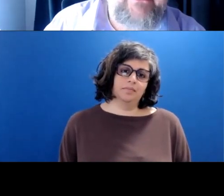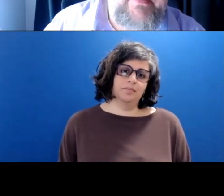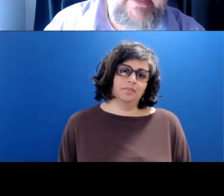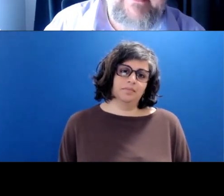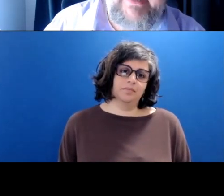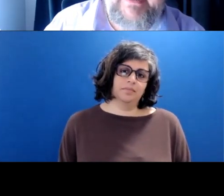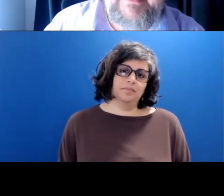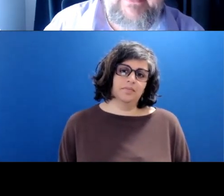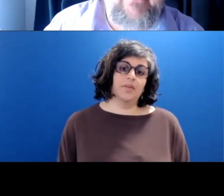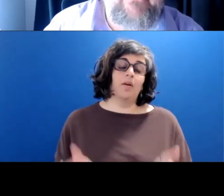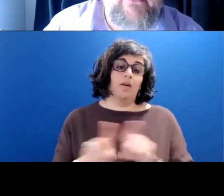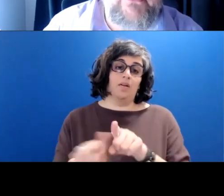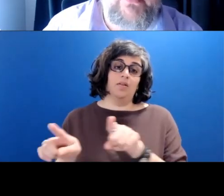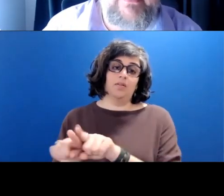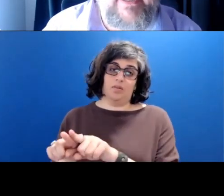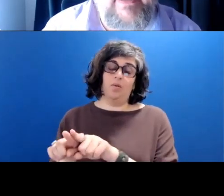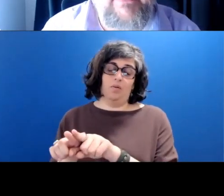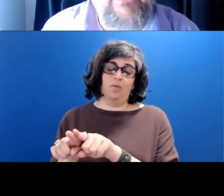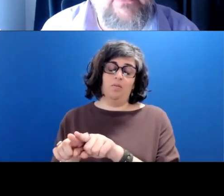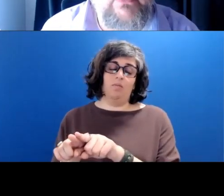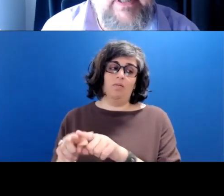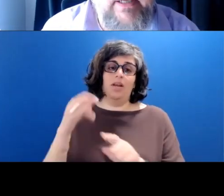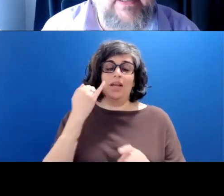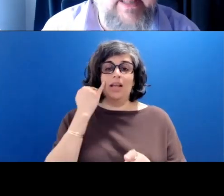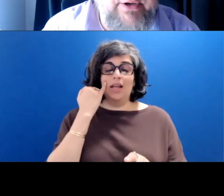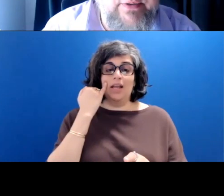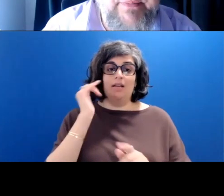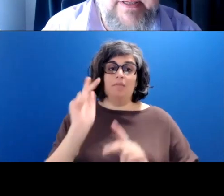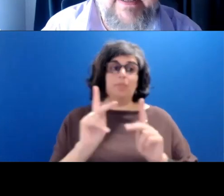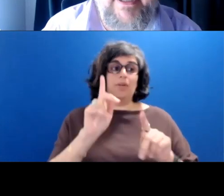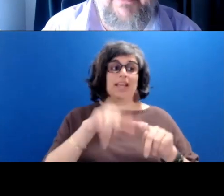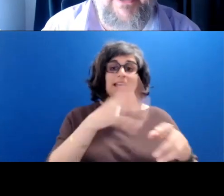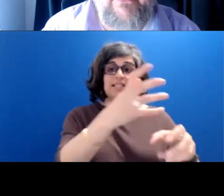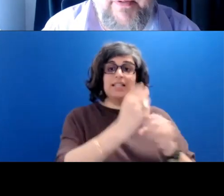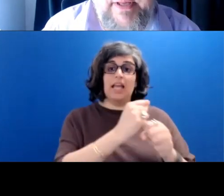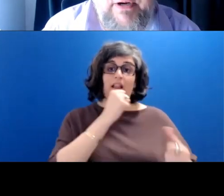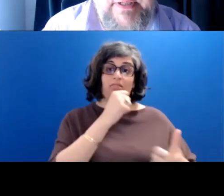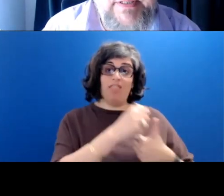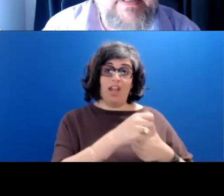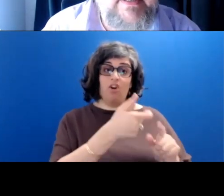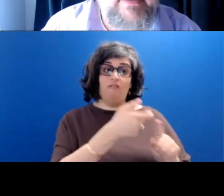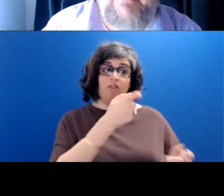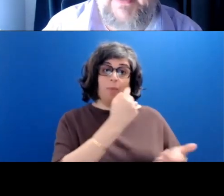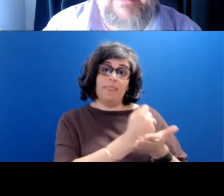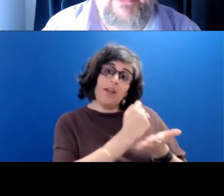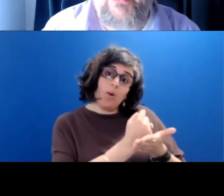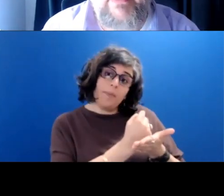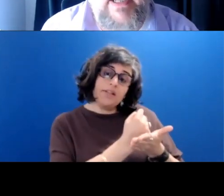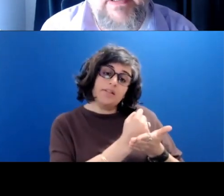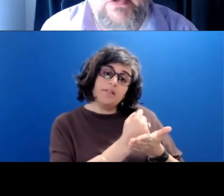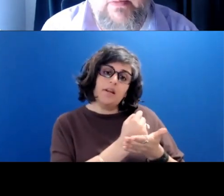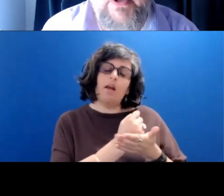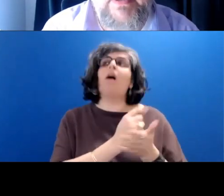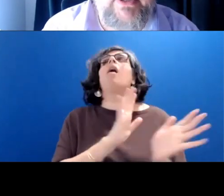It also meant that if folks were not able to get a letter a letter from a therapist, it meant that they couldn't access hormones